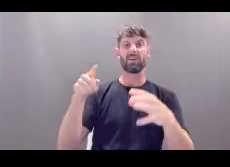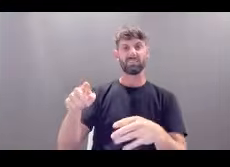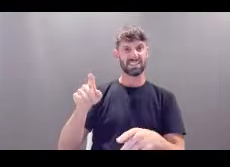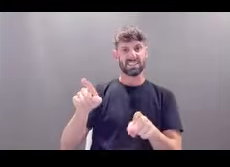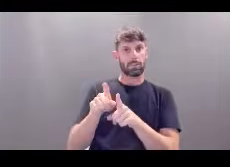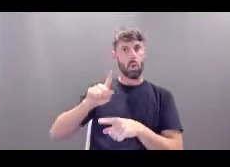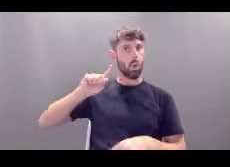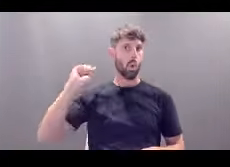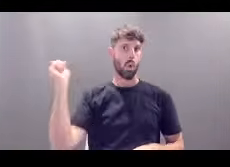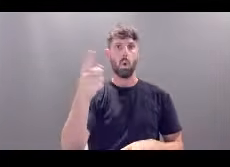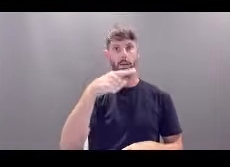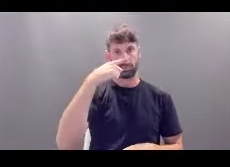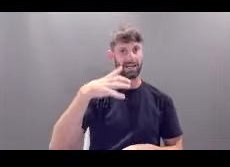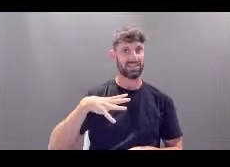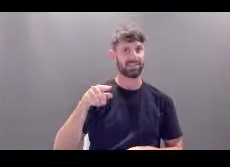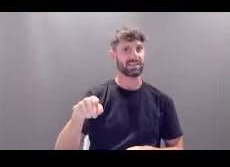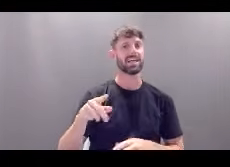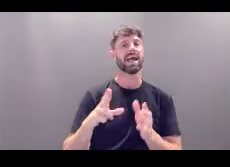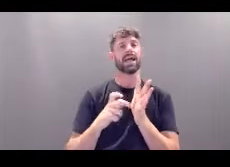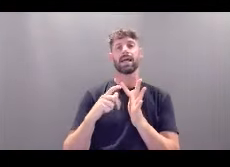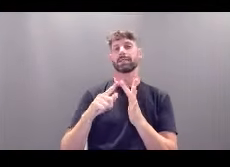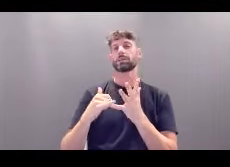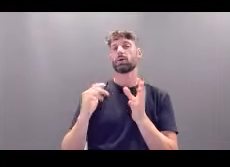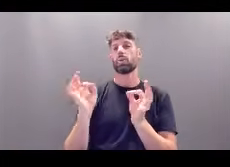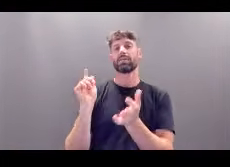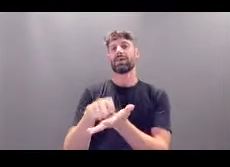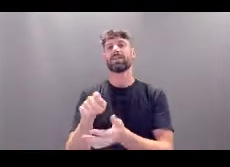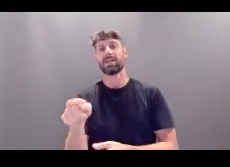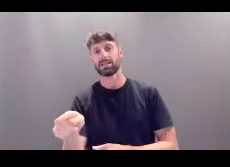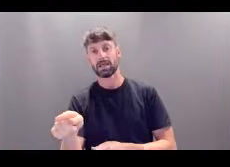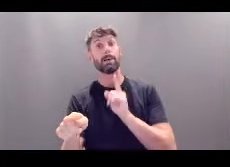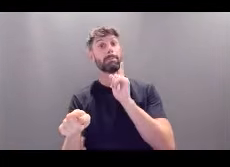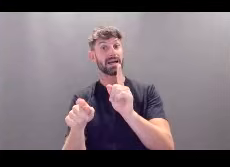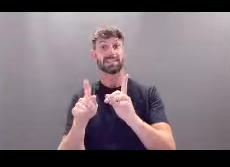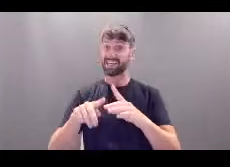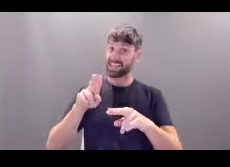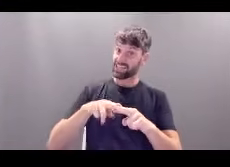We might fund the additional cost of adapting general items